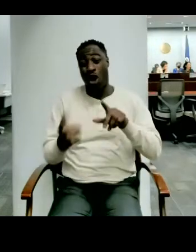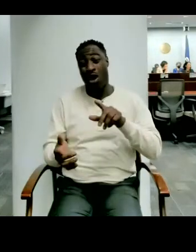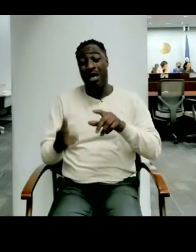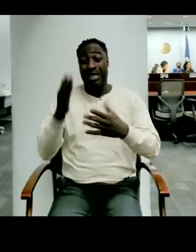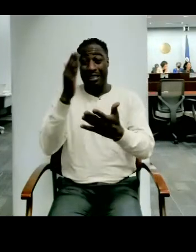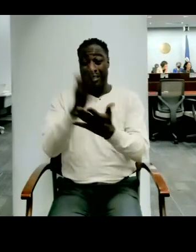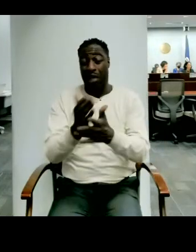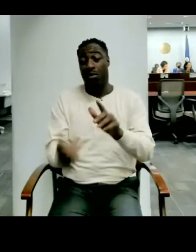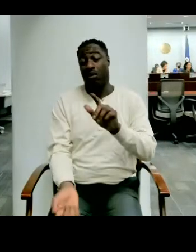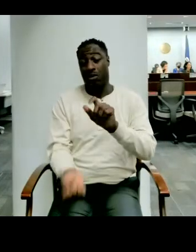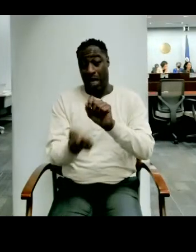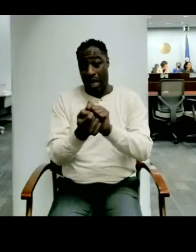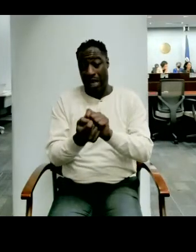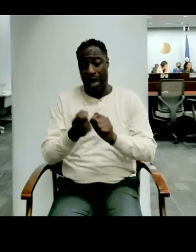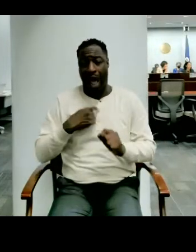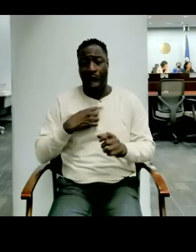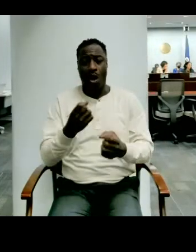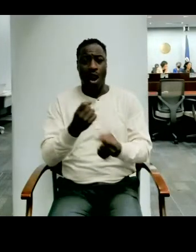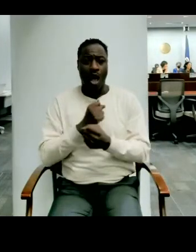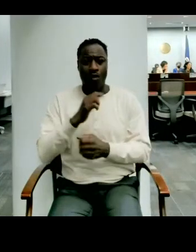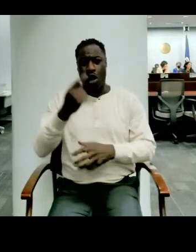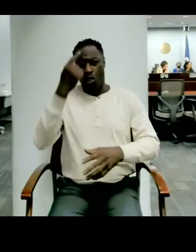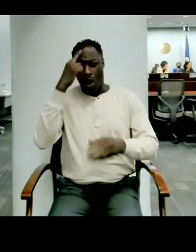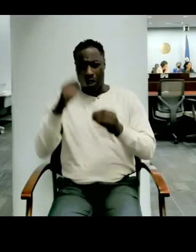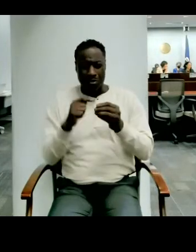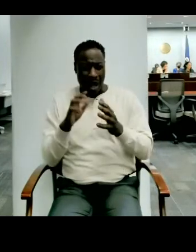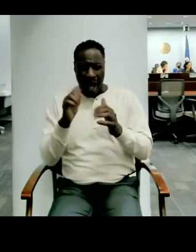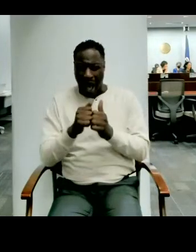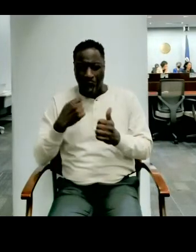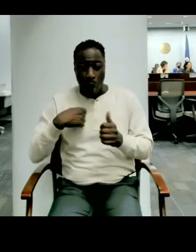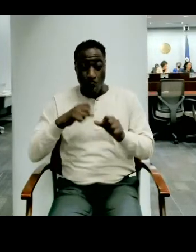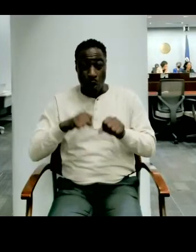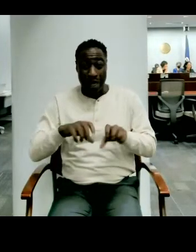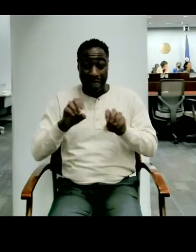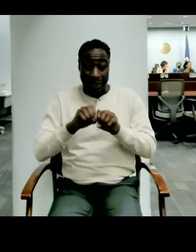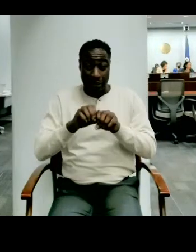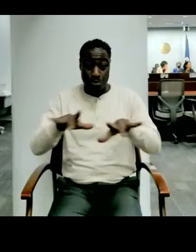I would love um your thoughts on how we can get that message out, particularly and maybe